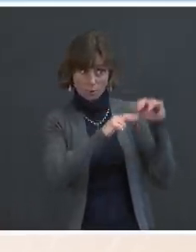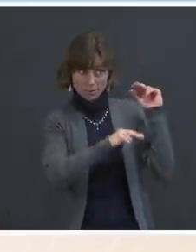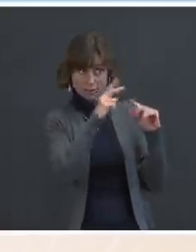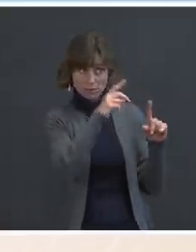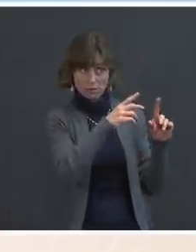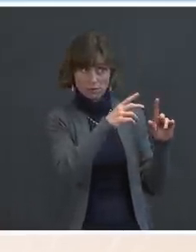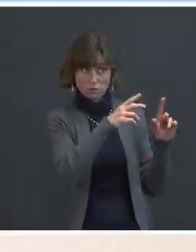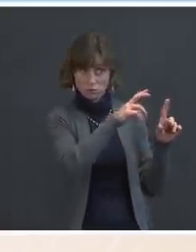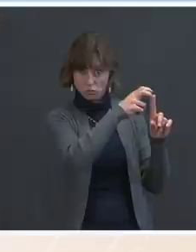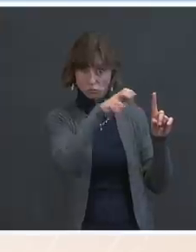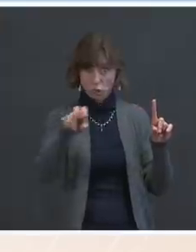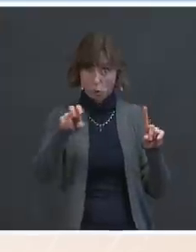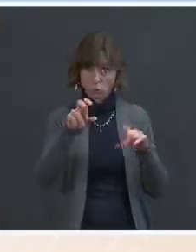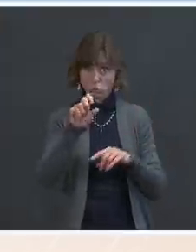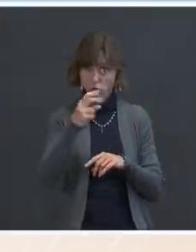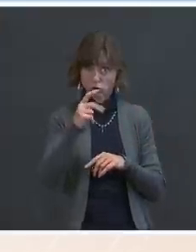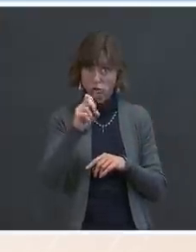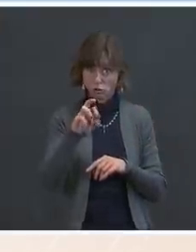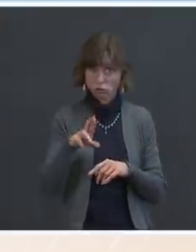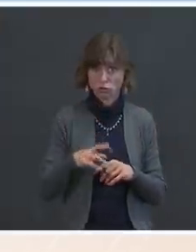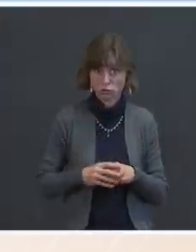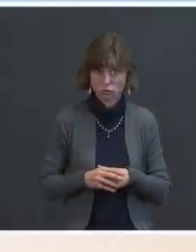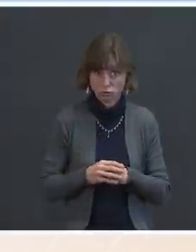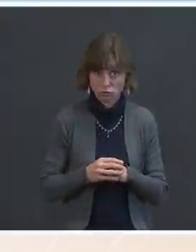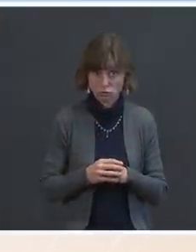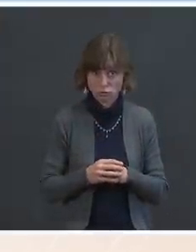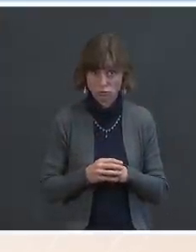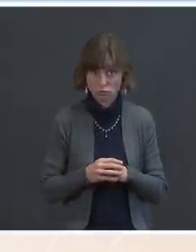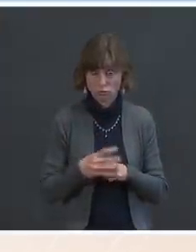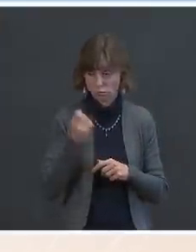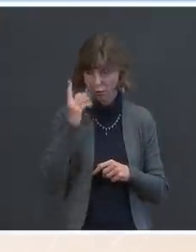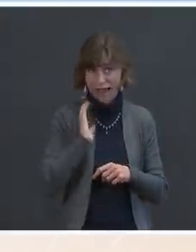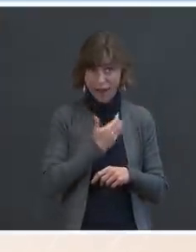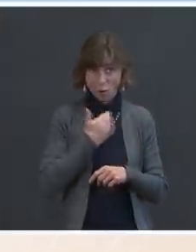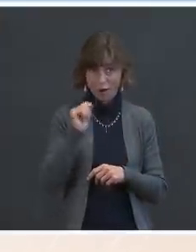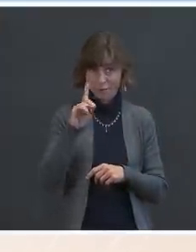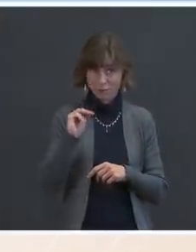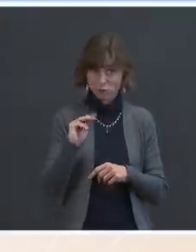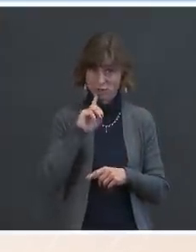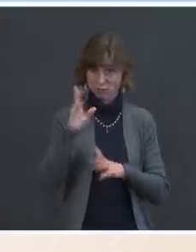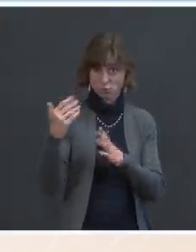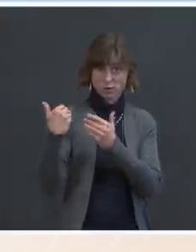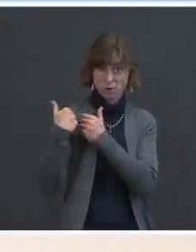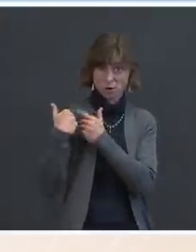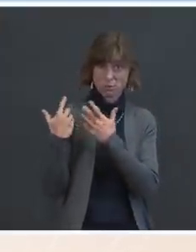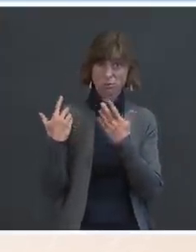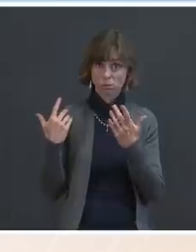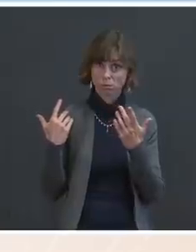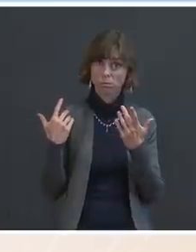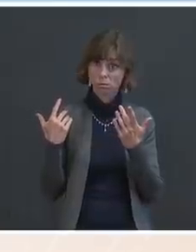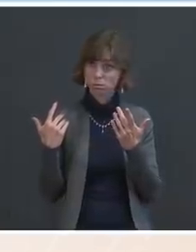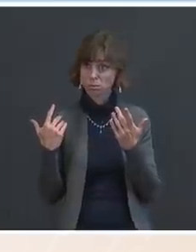We are saying that it is incumbent upon our administration to look for additional facilities